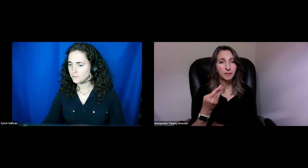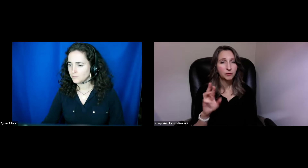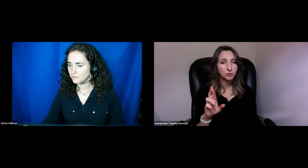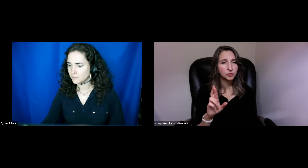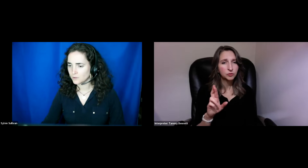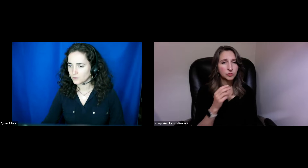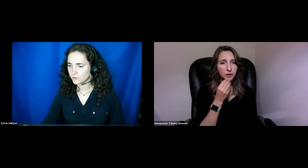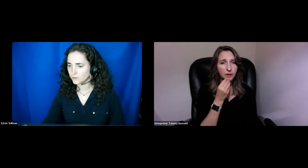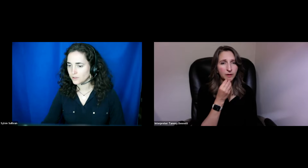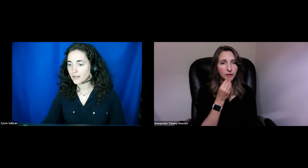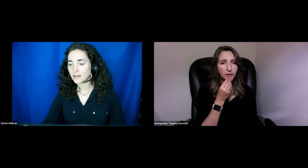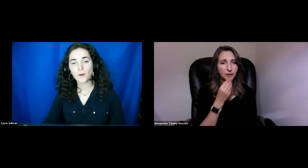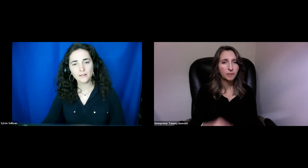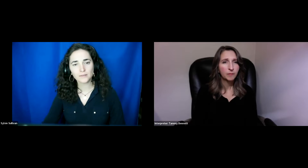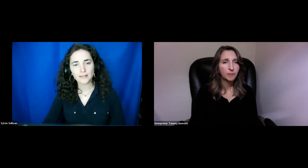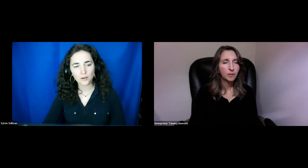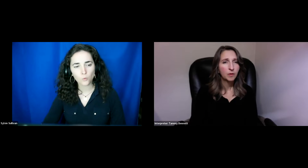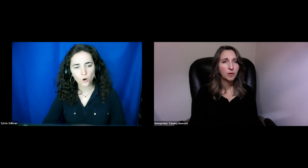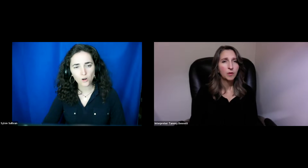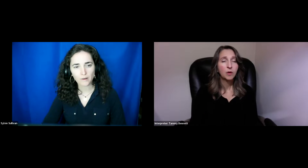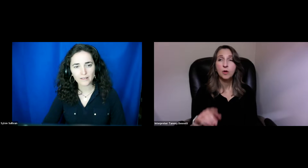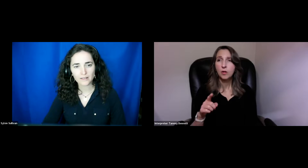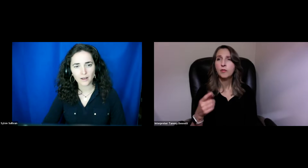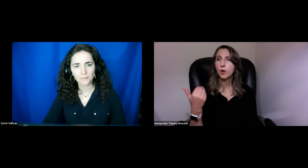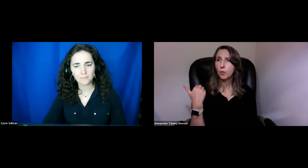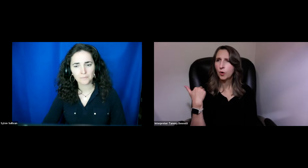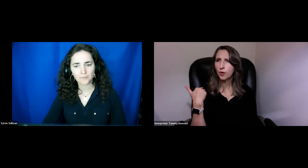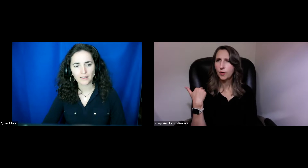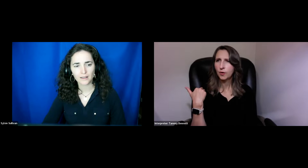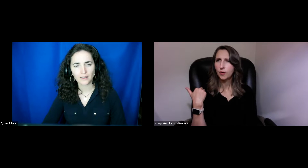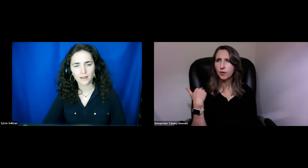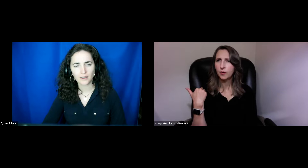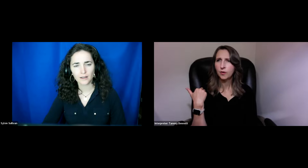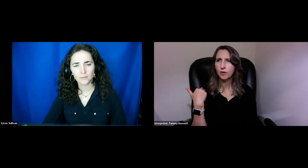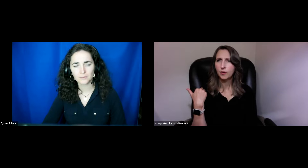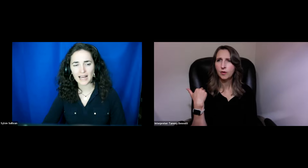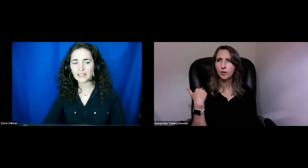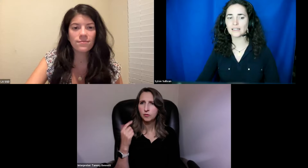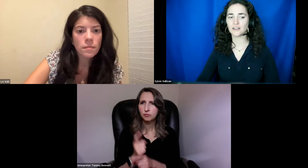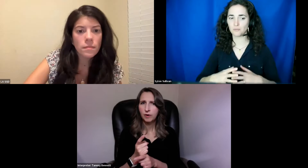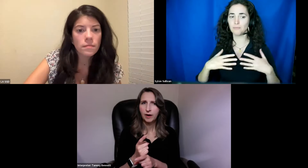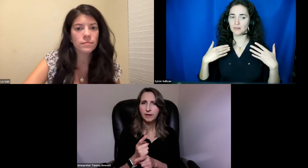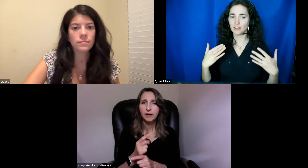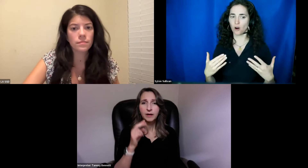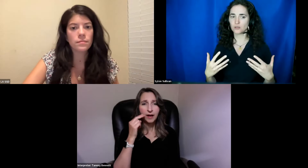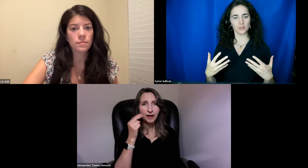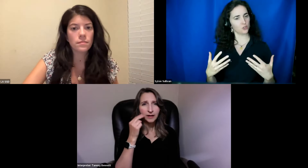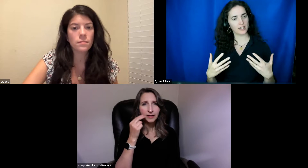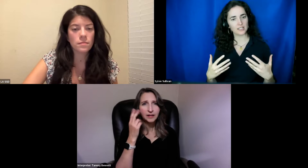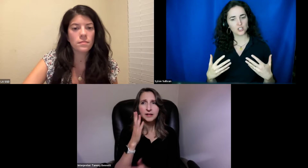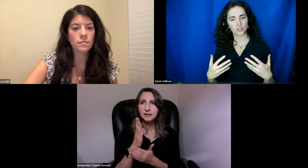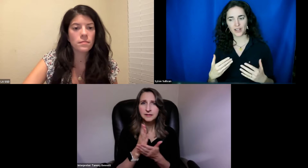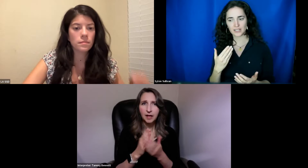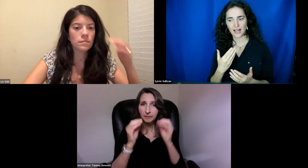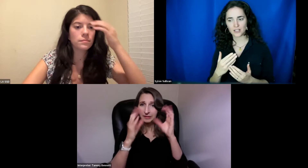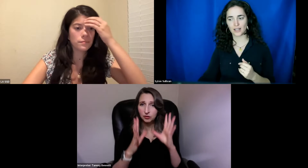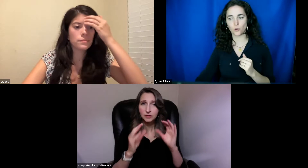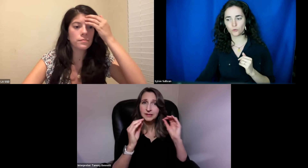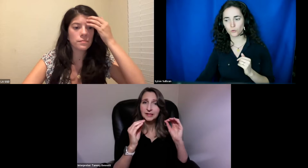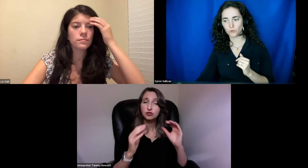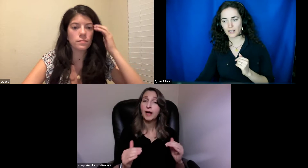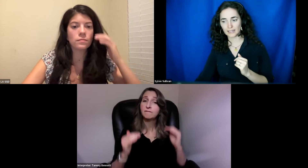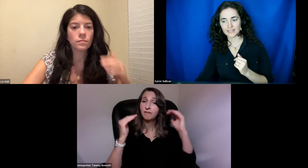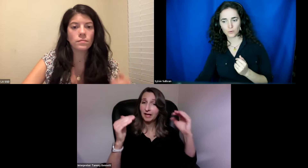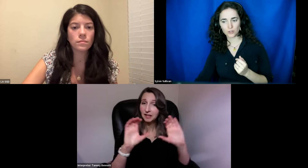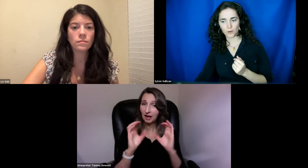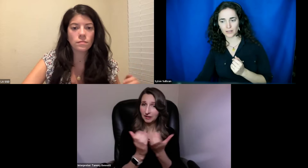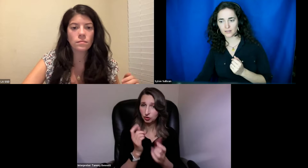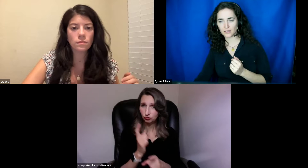Well, there were right. Natalie, there are some teachers that teach advanced classes I don't know... LSD